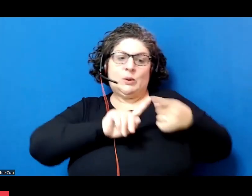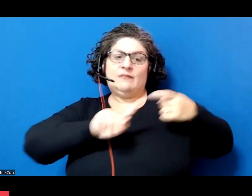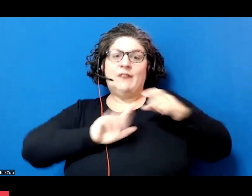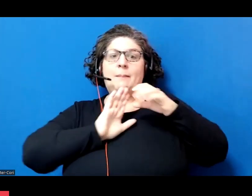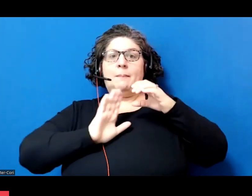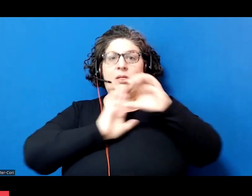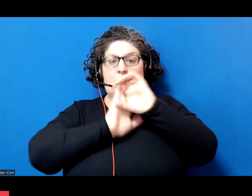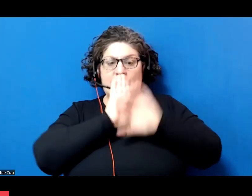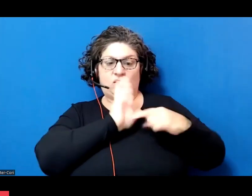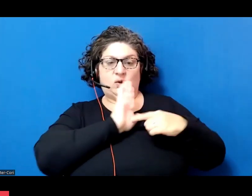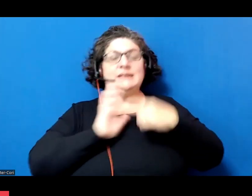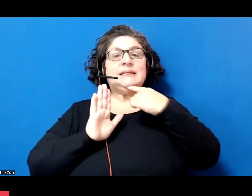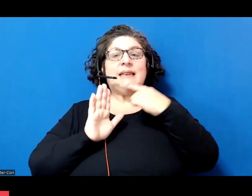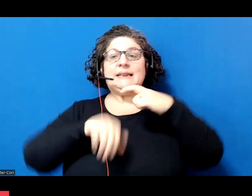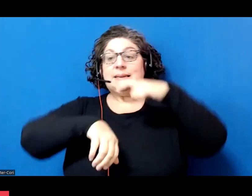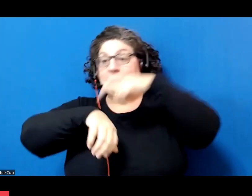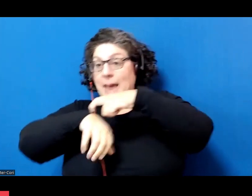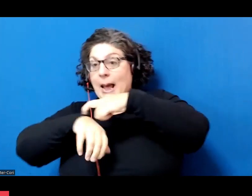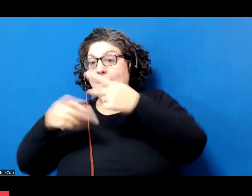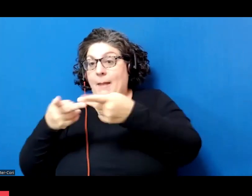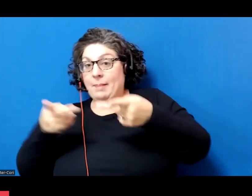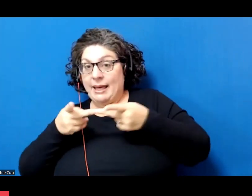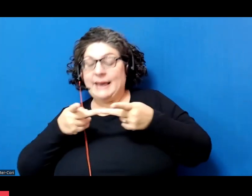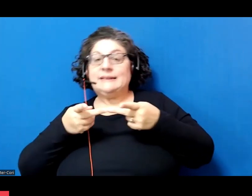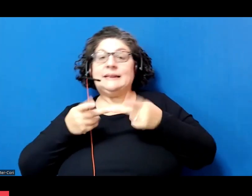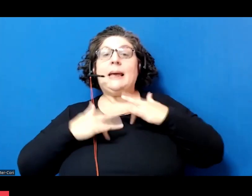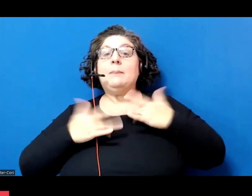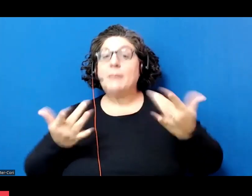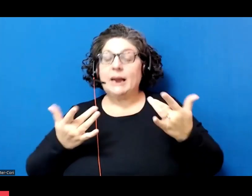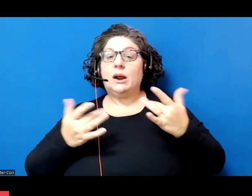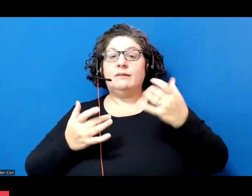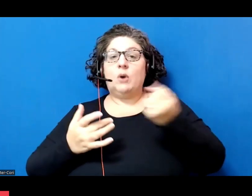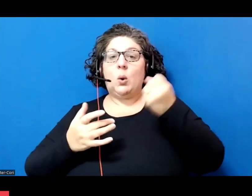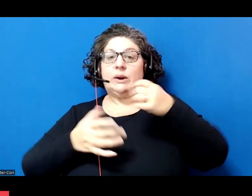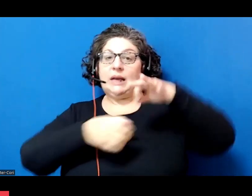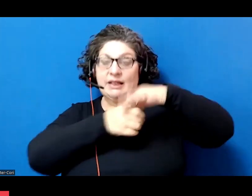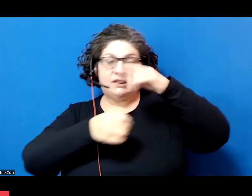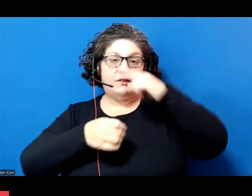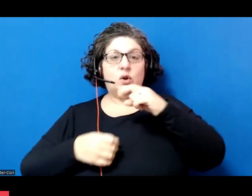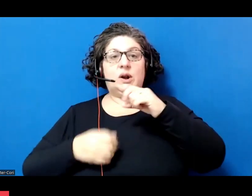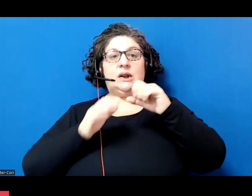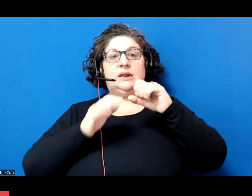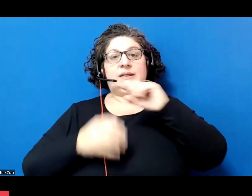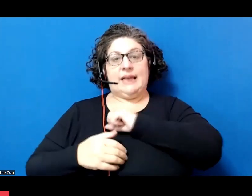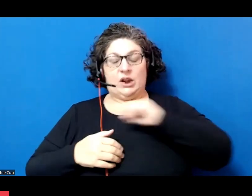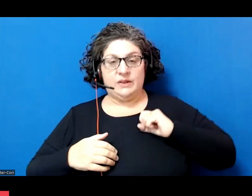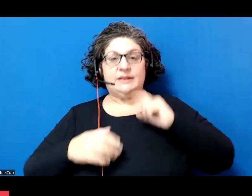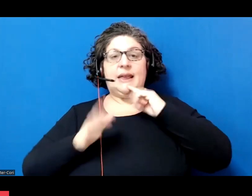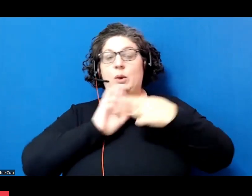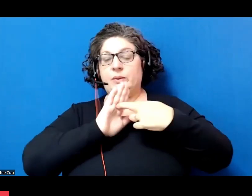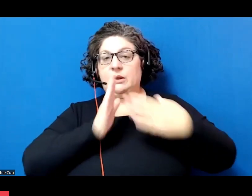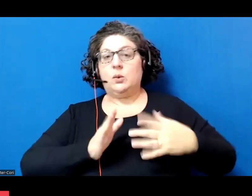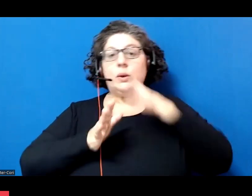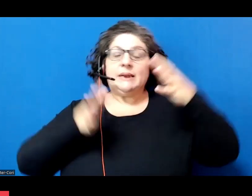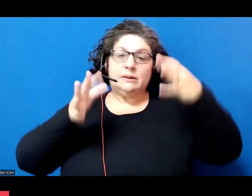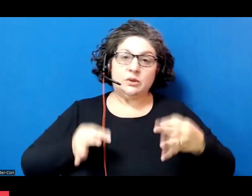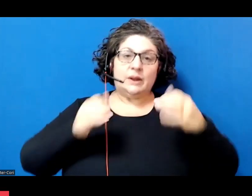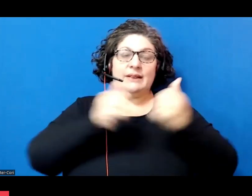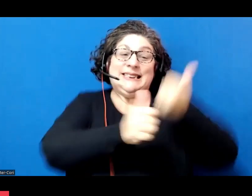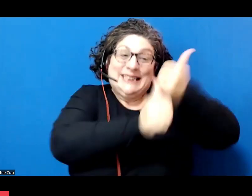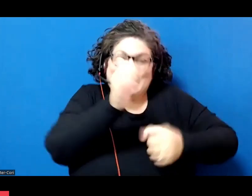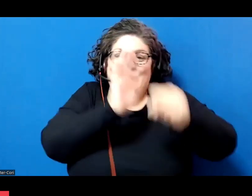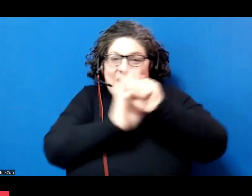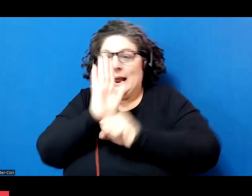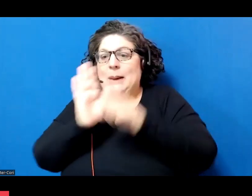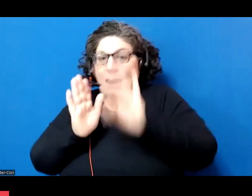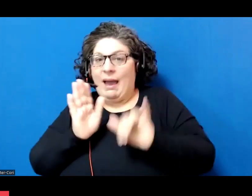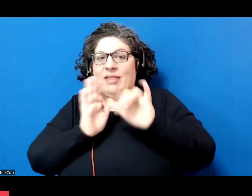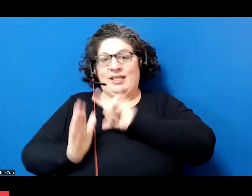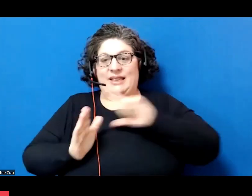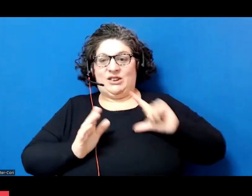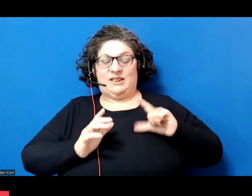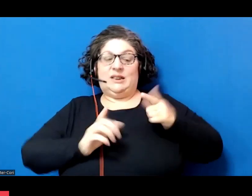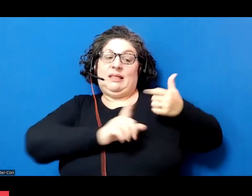Time and place for manners shall be prescribed in each state by the legislature thereof.